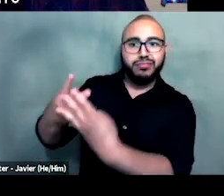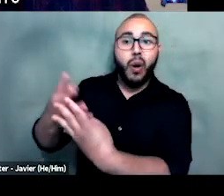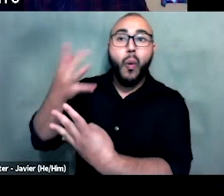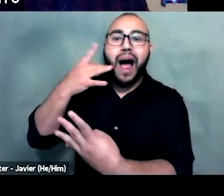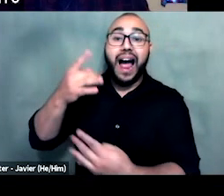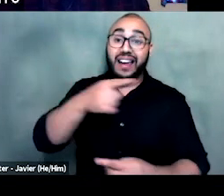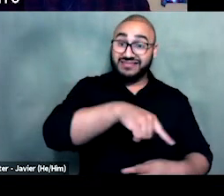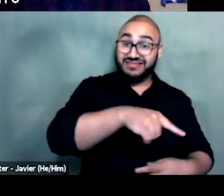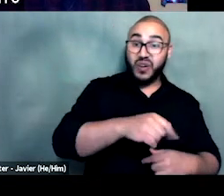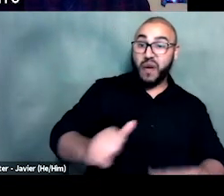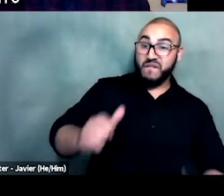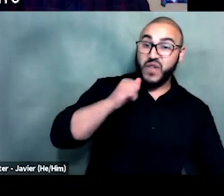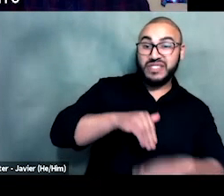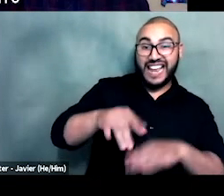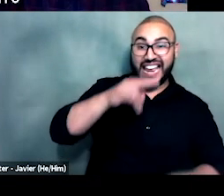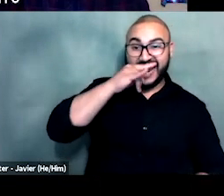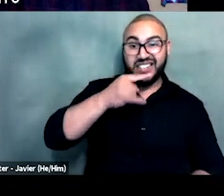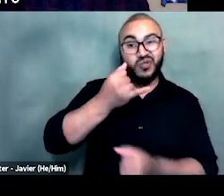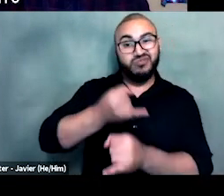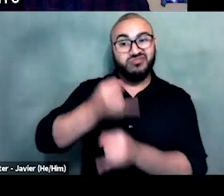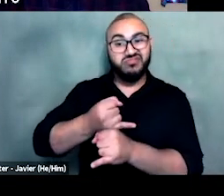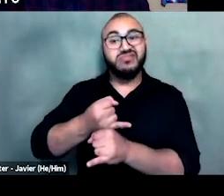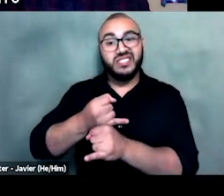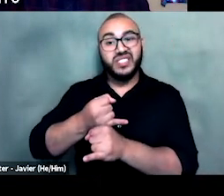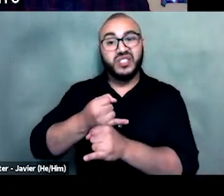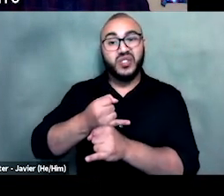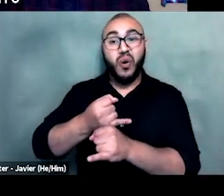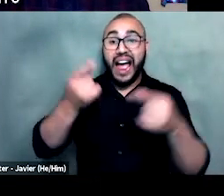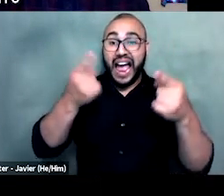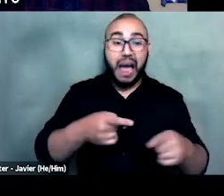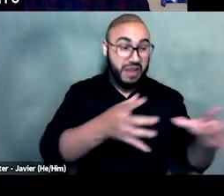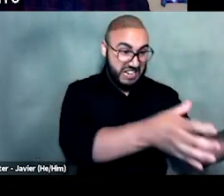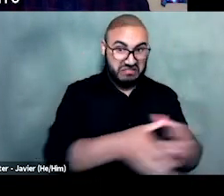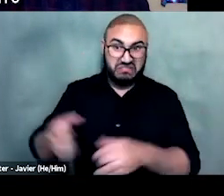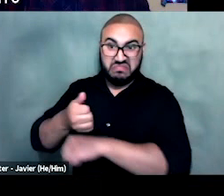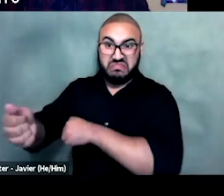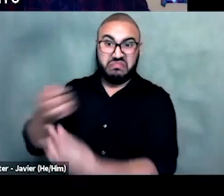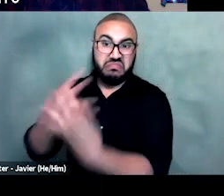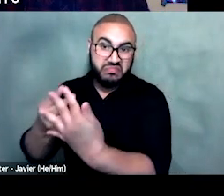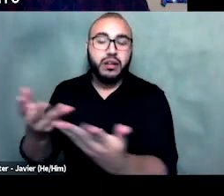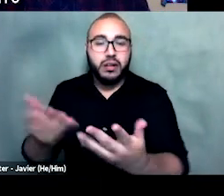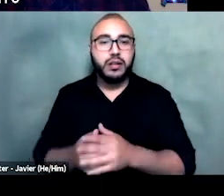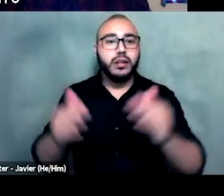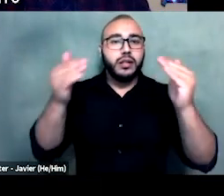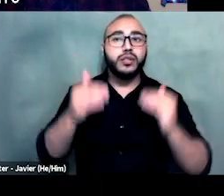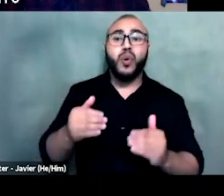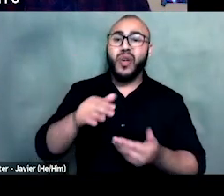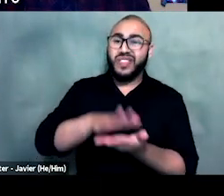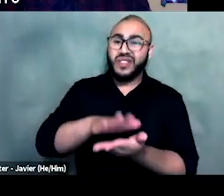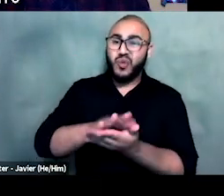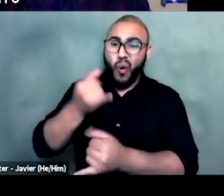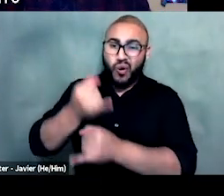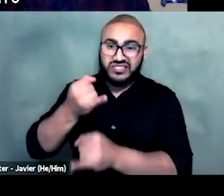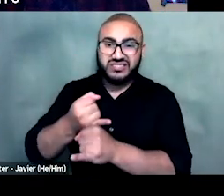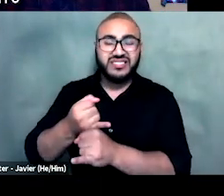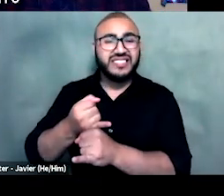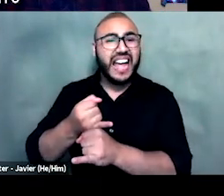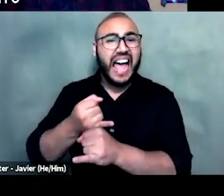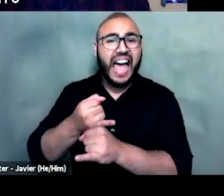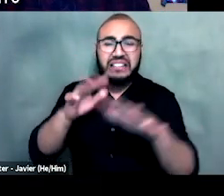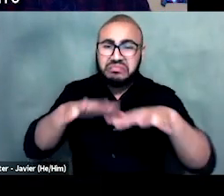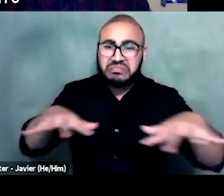schools. So again, conditions in these schools were terrible. We're talking about